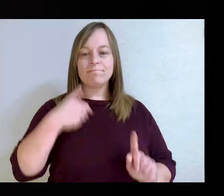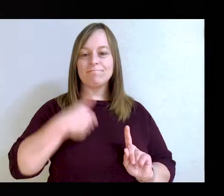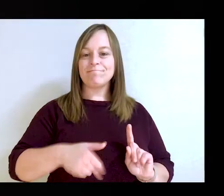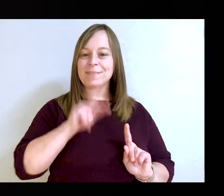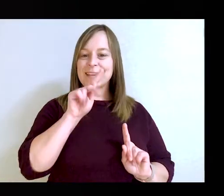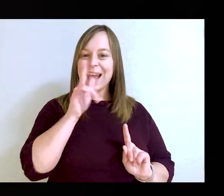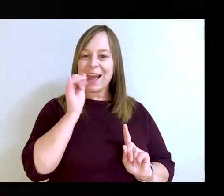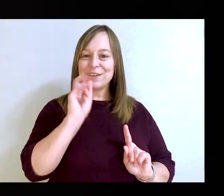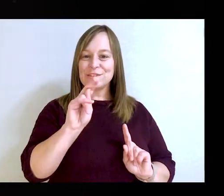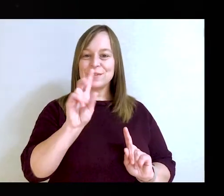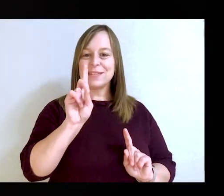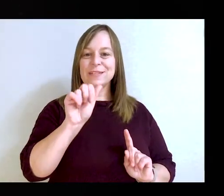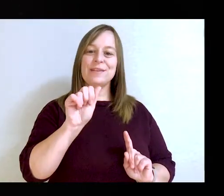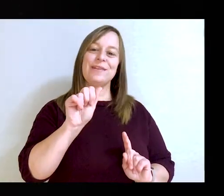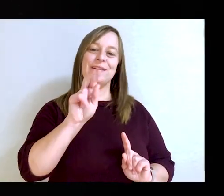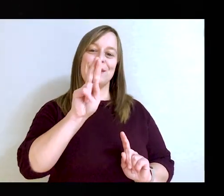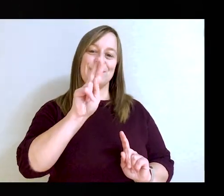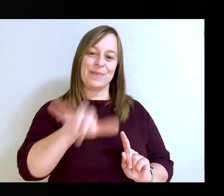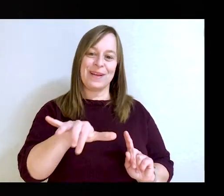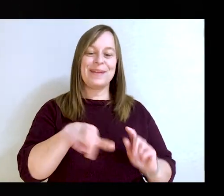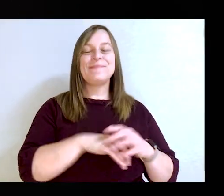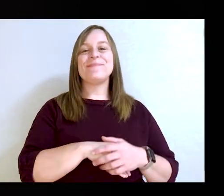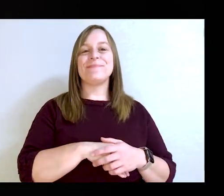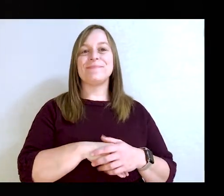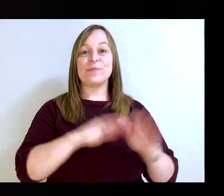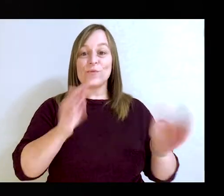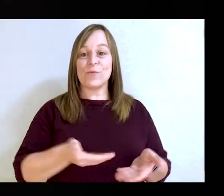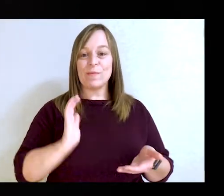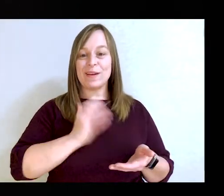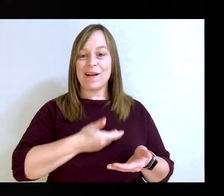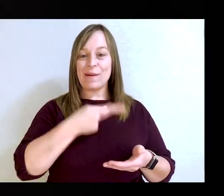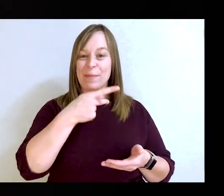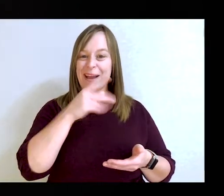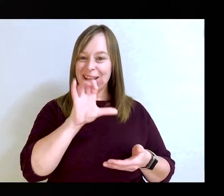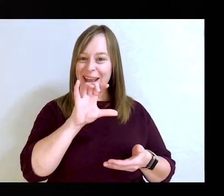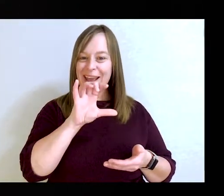K: This is Katrin with Disability Rights New York. Welcome to our podcast Empire